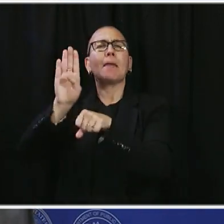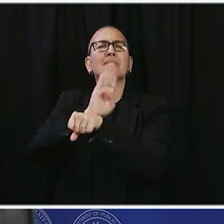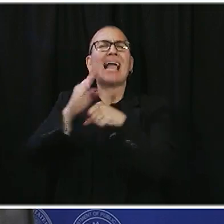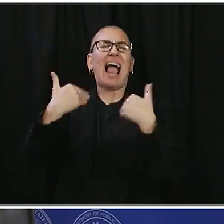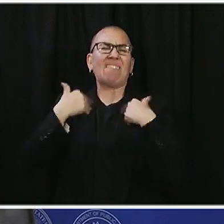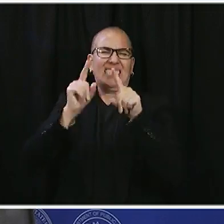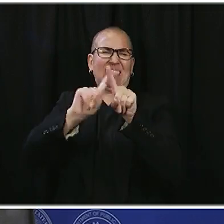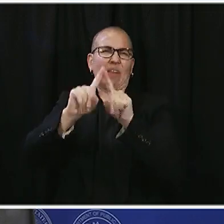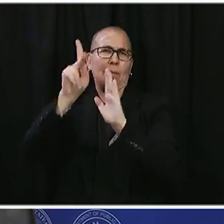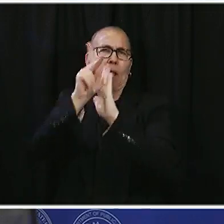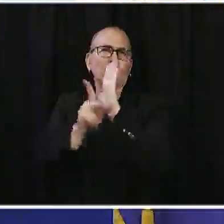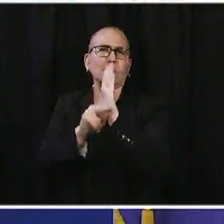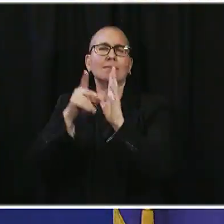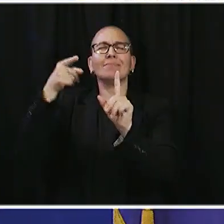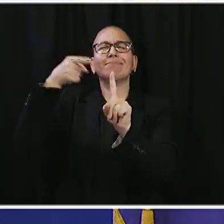DIFFERENT POLICIES IN PLACE FOR SICK